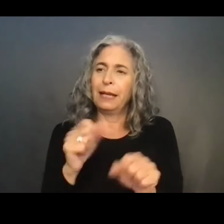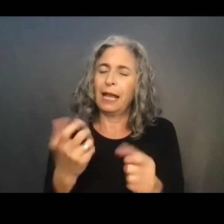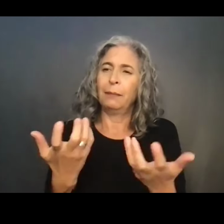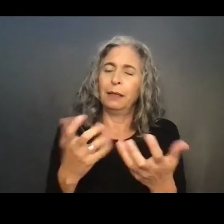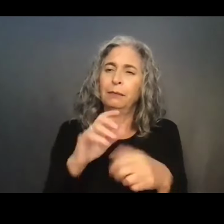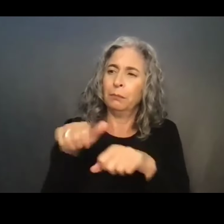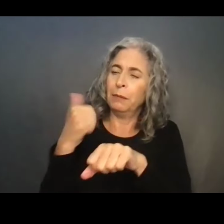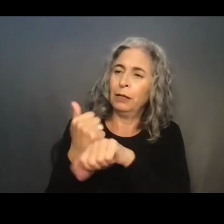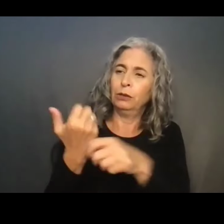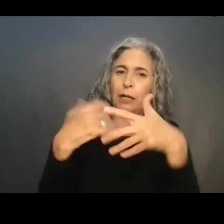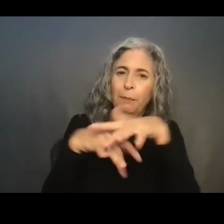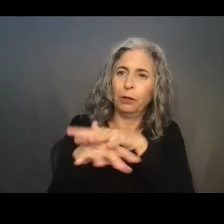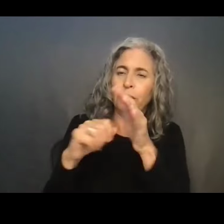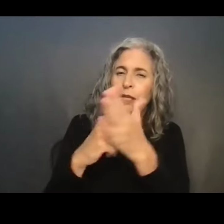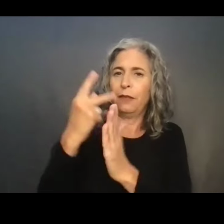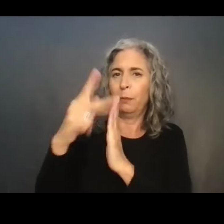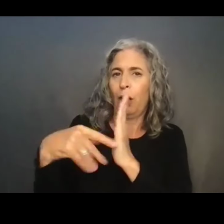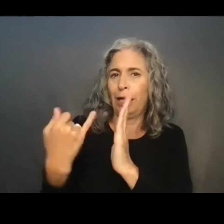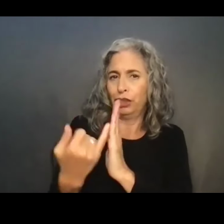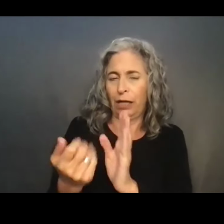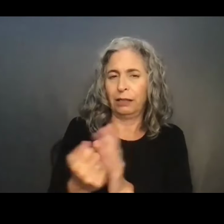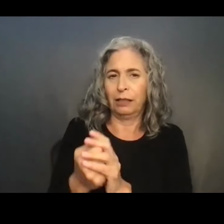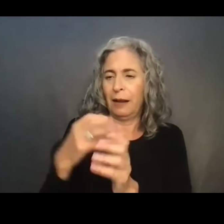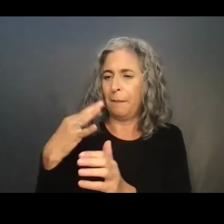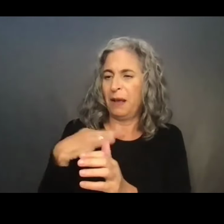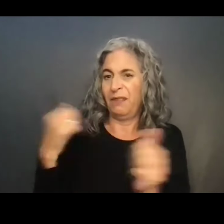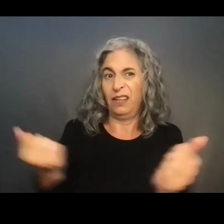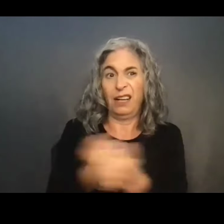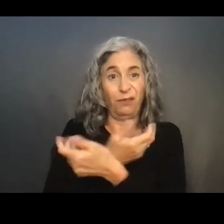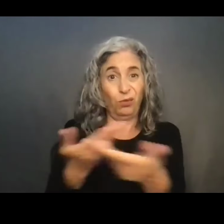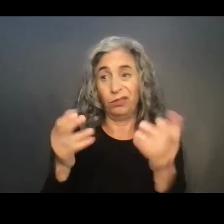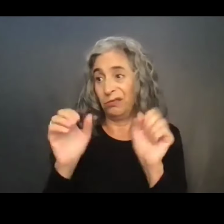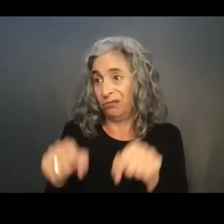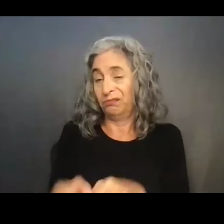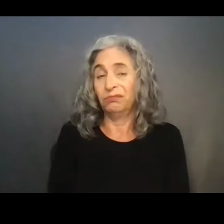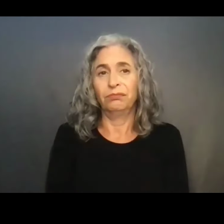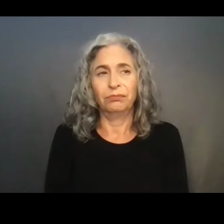into the project and benefit all of us. >> MALCOLM MIESTRELL: That's great,